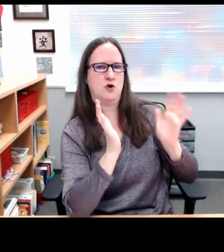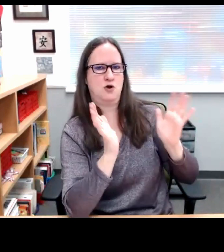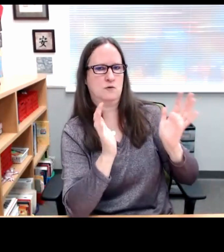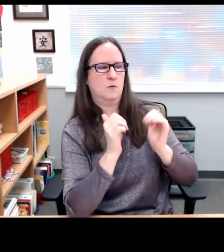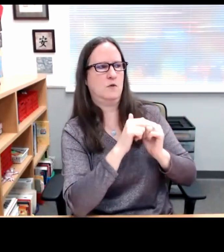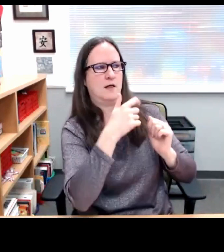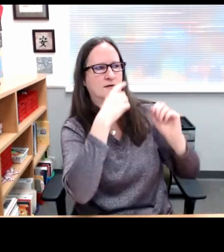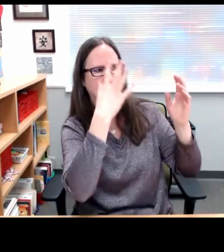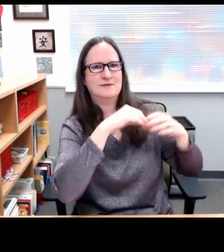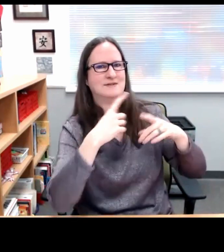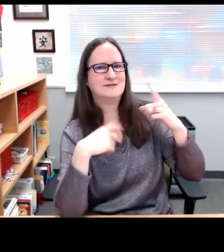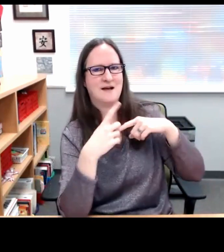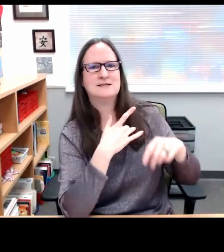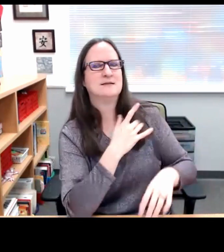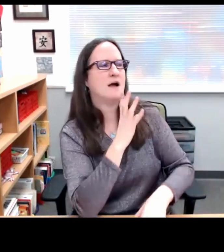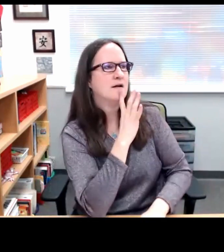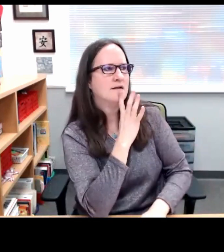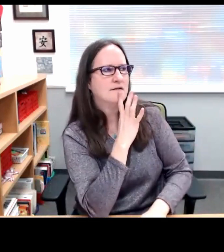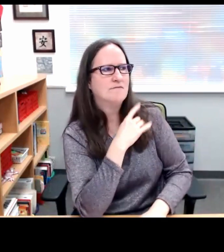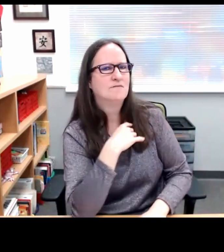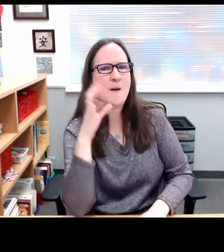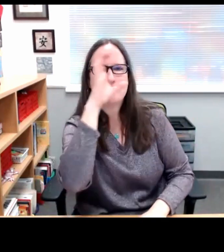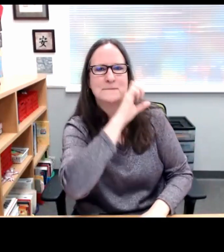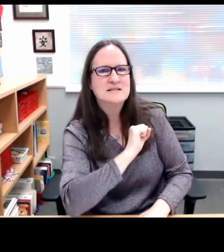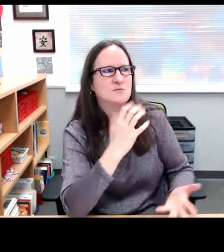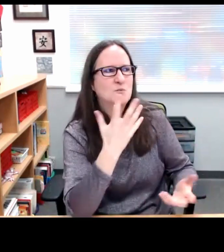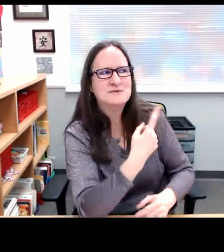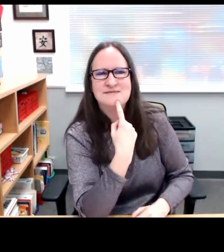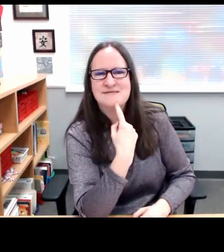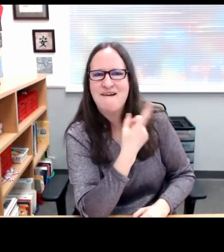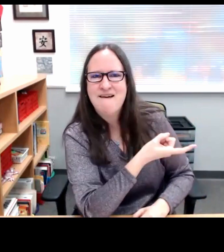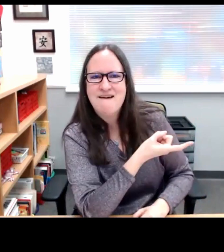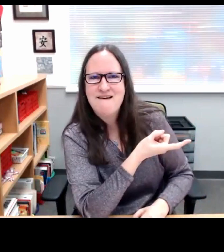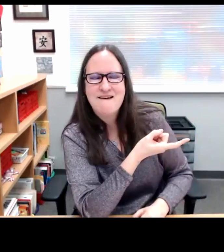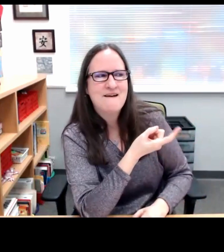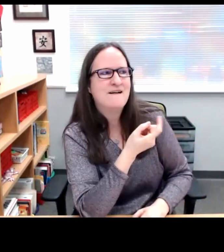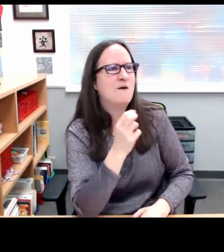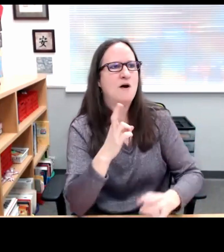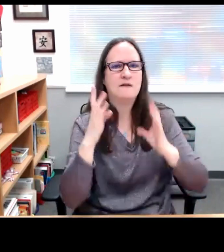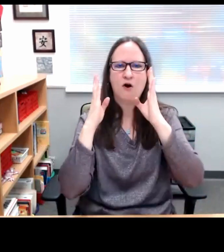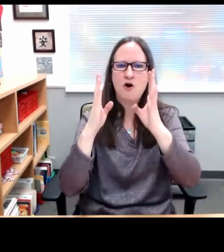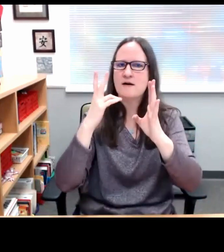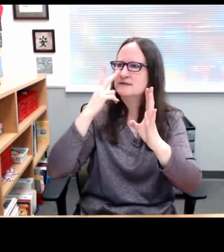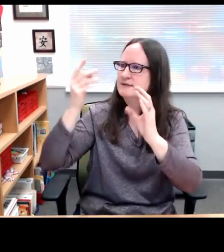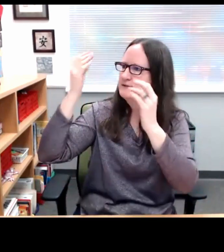staff that I didn't see them signing with other teachers. They used their voice, which caused me